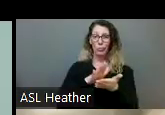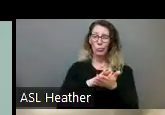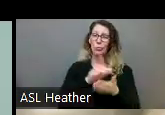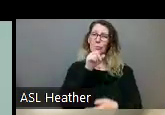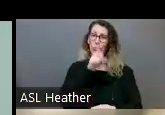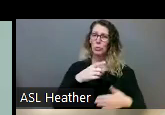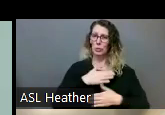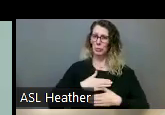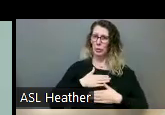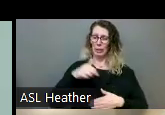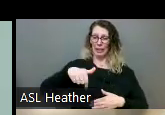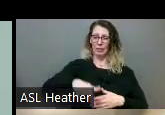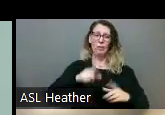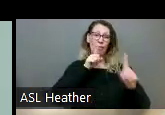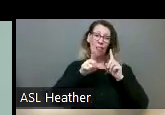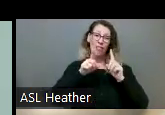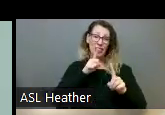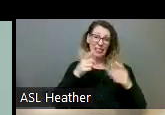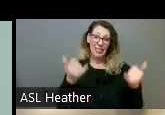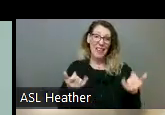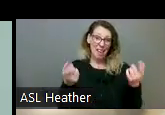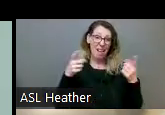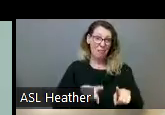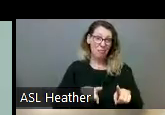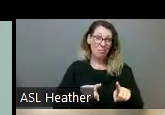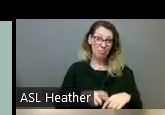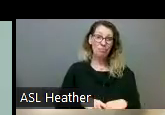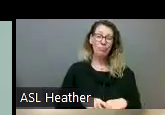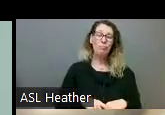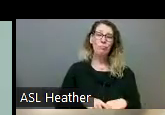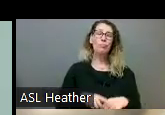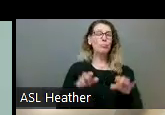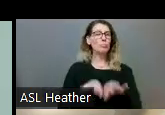this conversation is happening - it's a really important topic right now and I